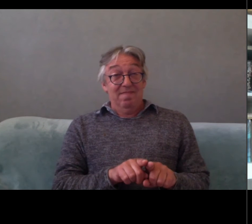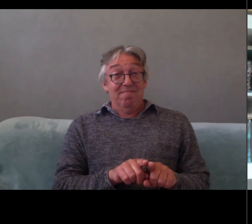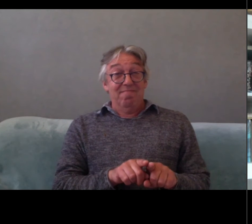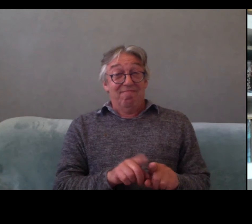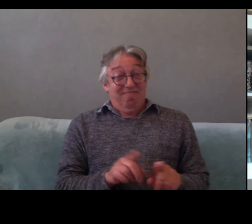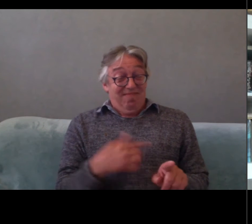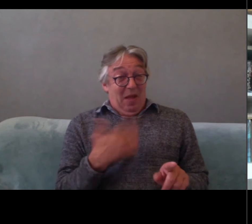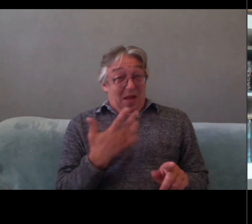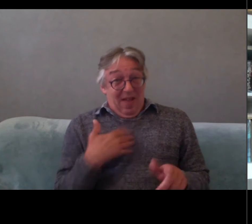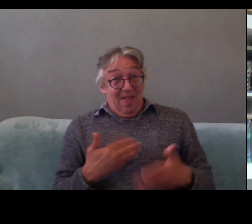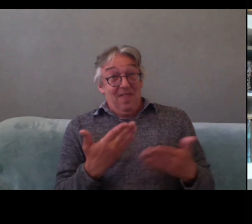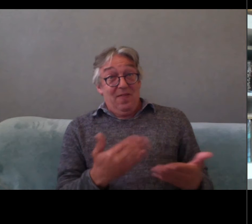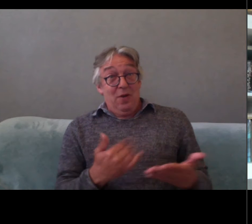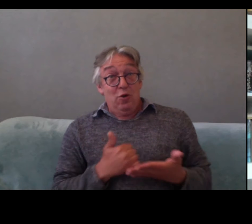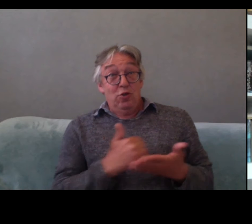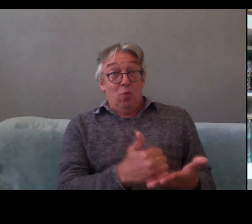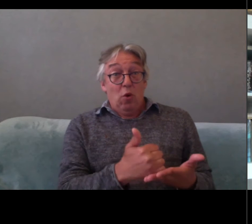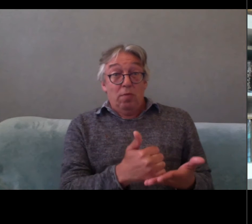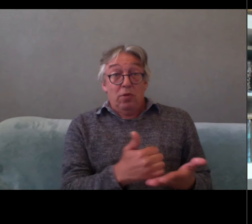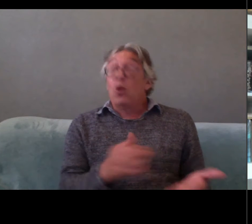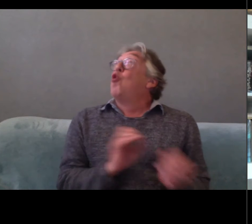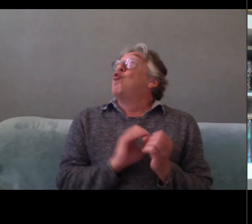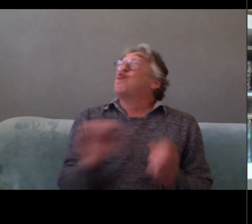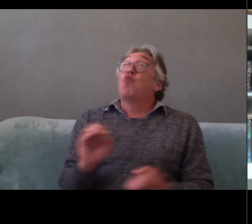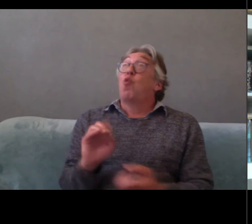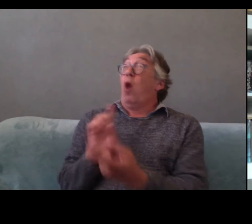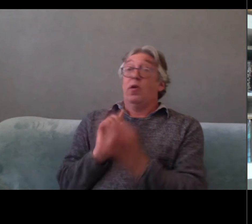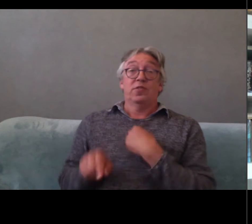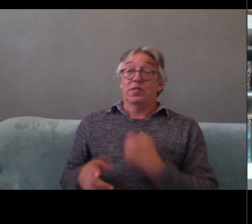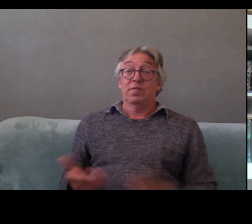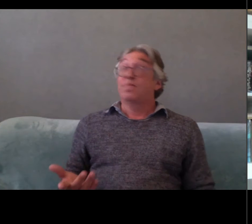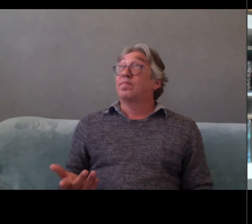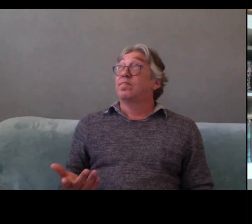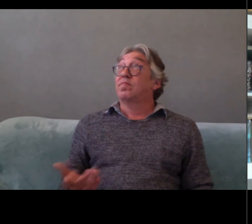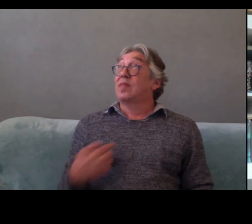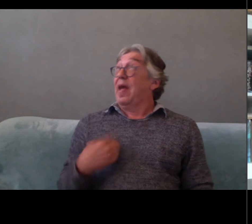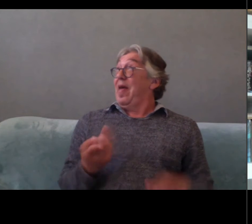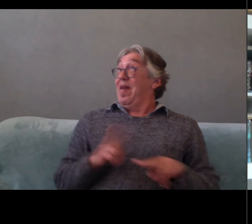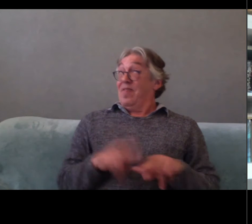Nobody can answer us the question who will provide services after crisis.